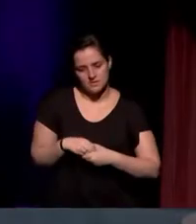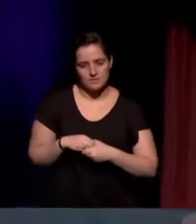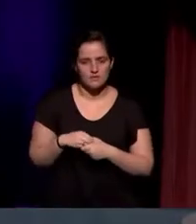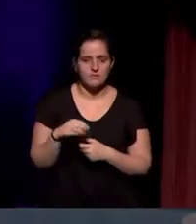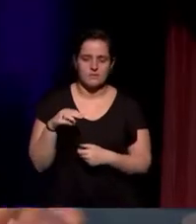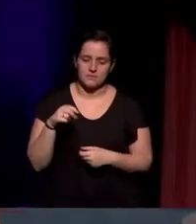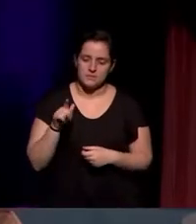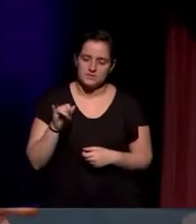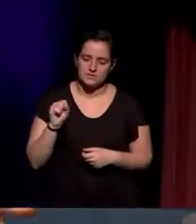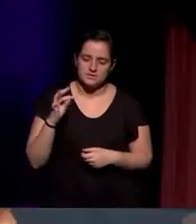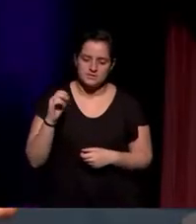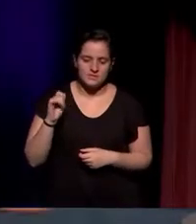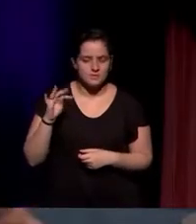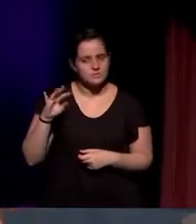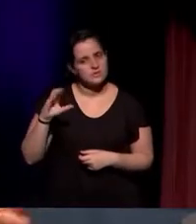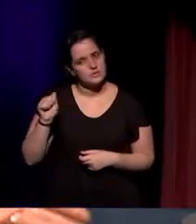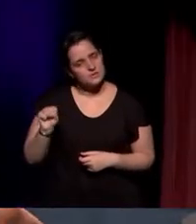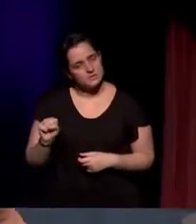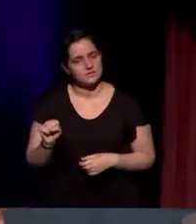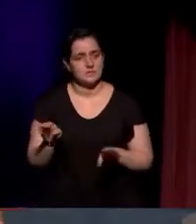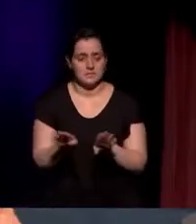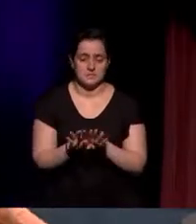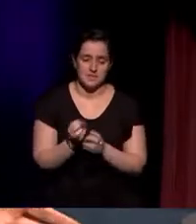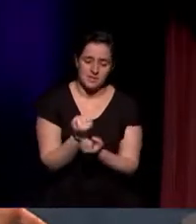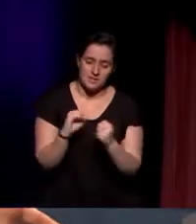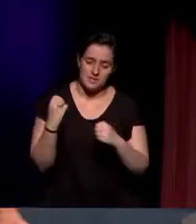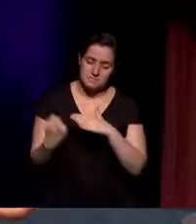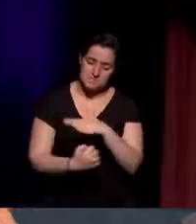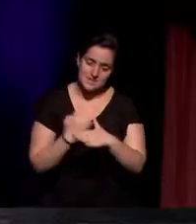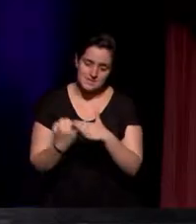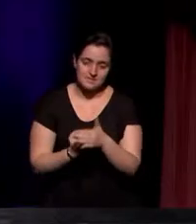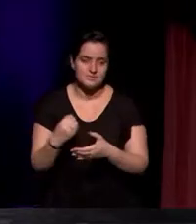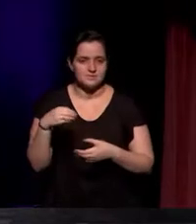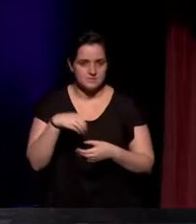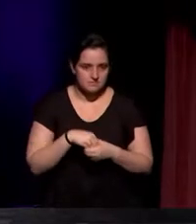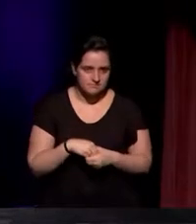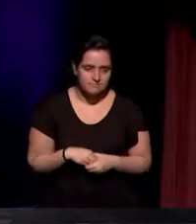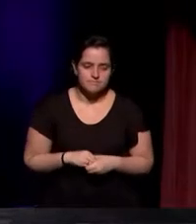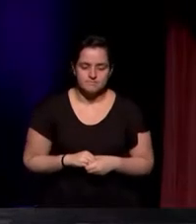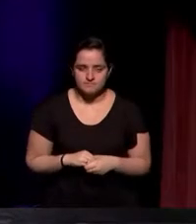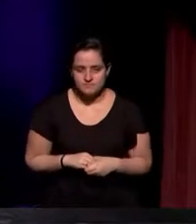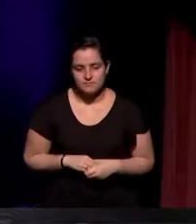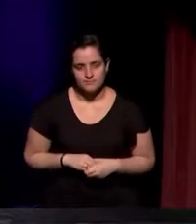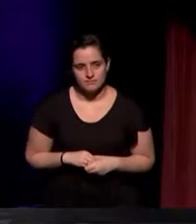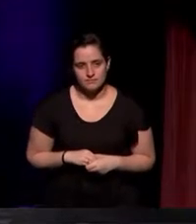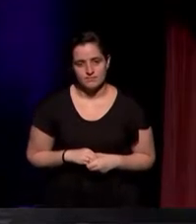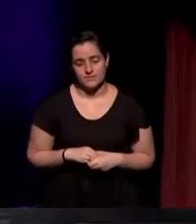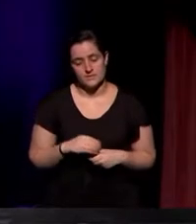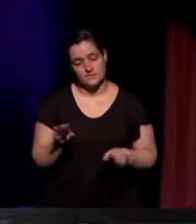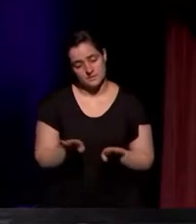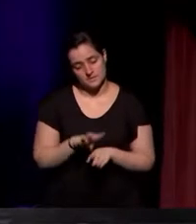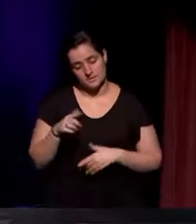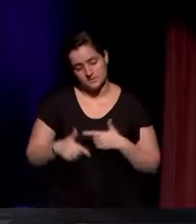and then in large companies sisal, cotton, tea etc. or work in the machambas of the settlers.